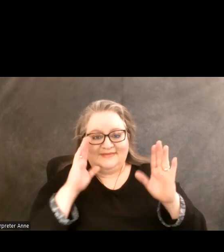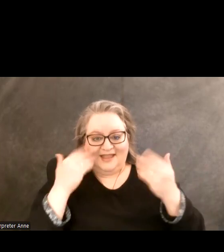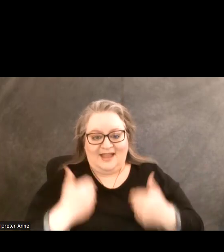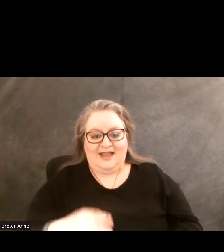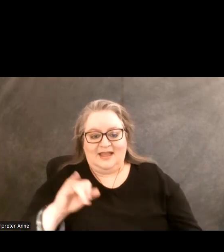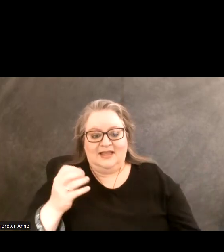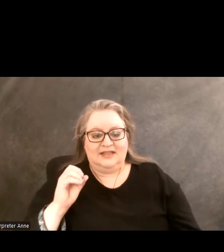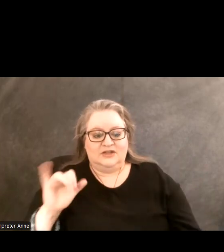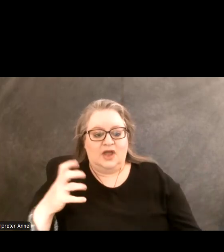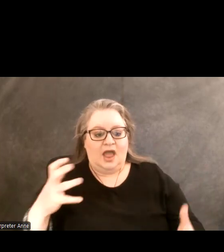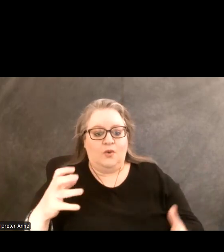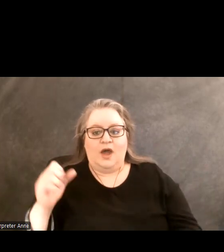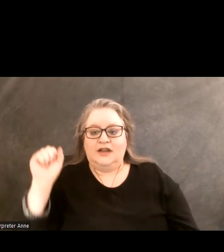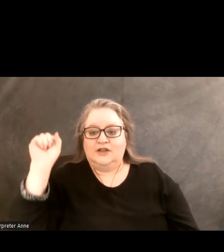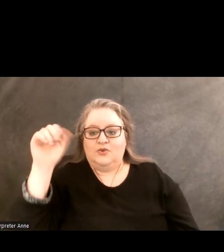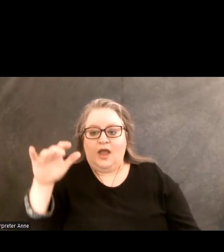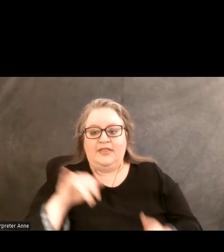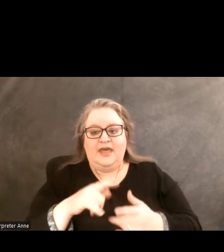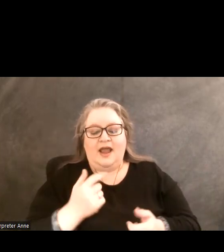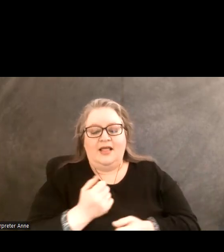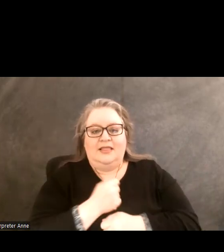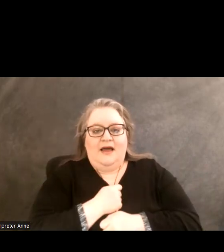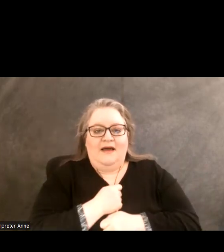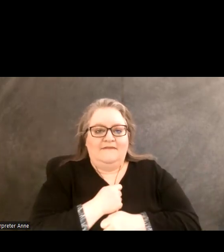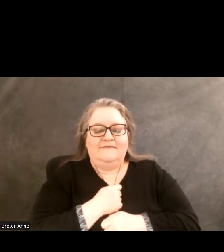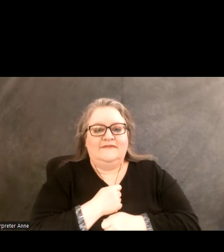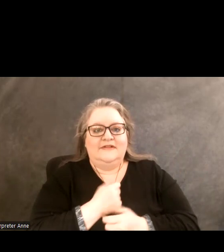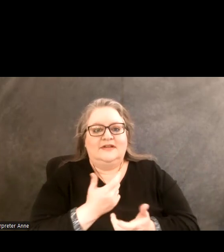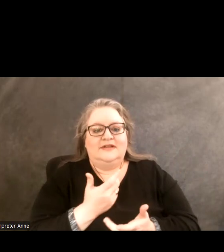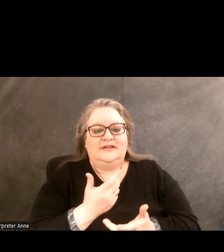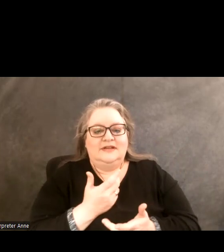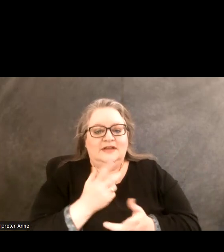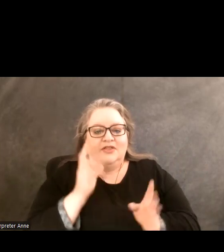wanted to throw out there that I love the creative generative